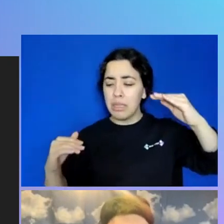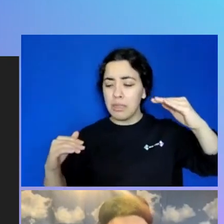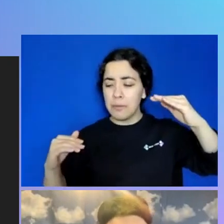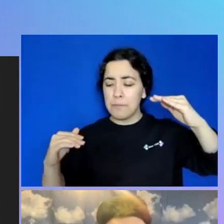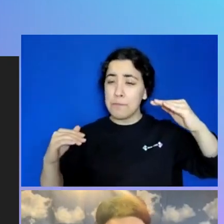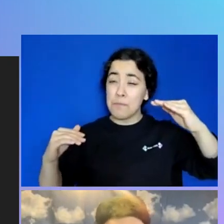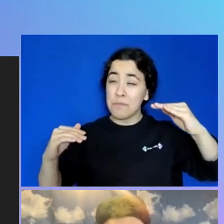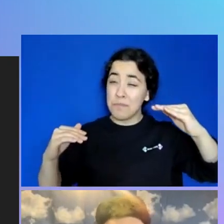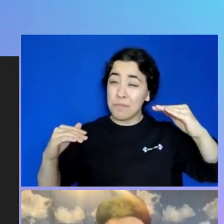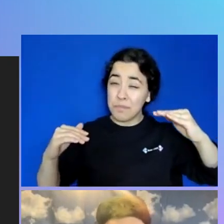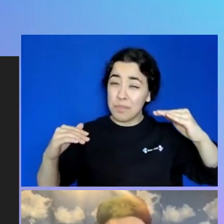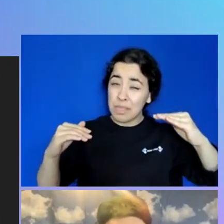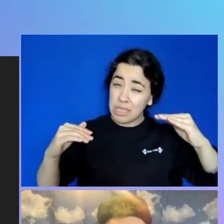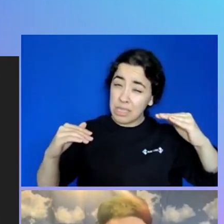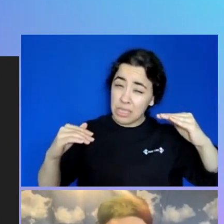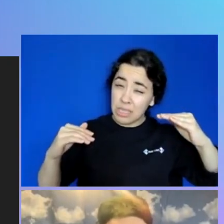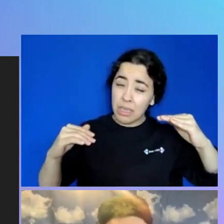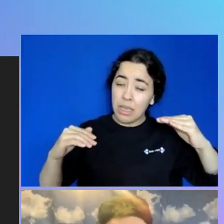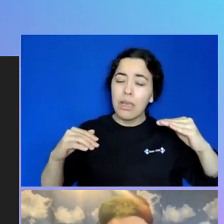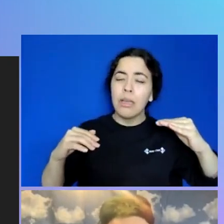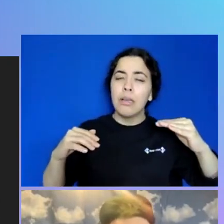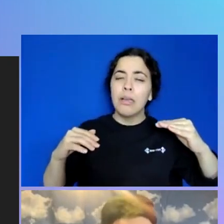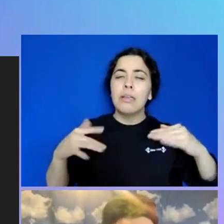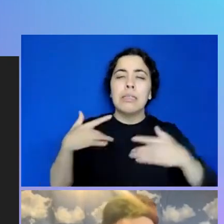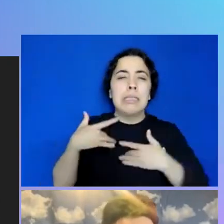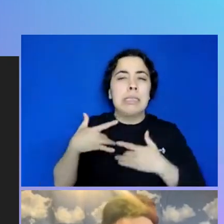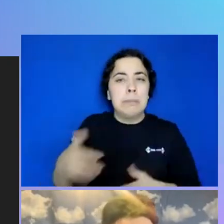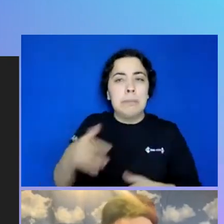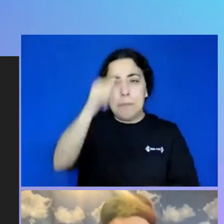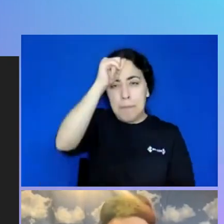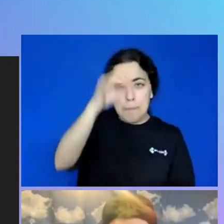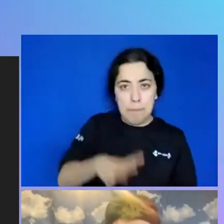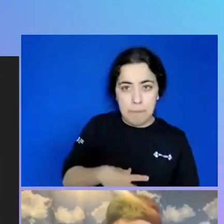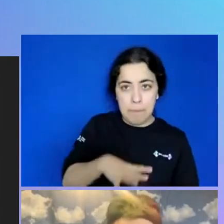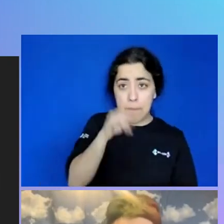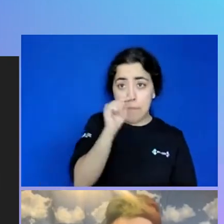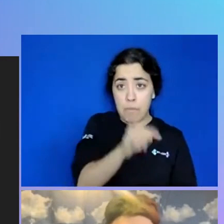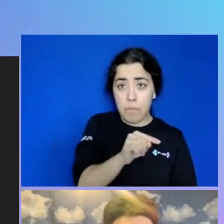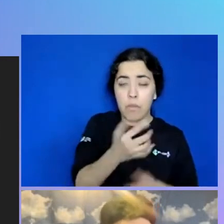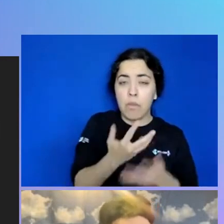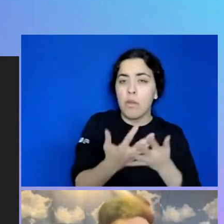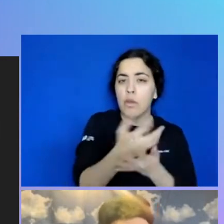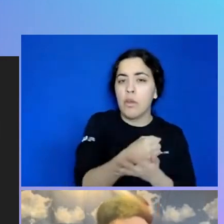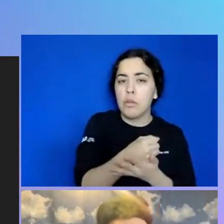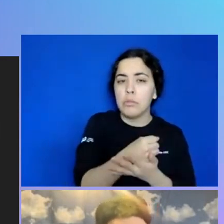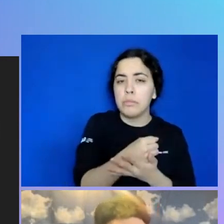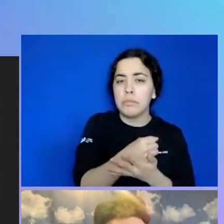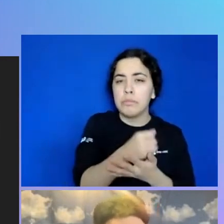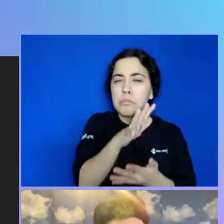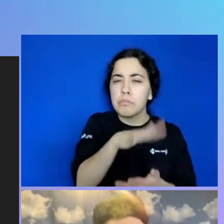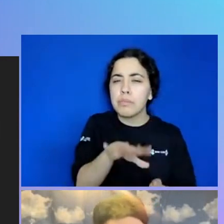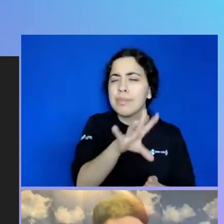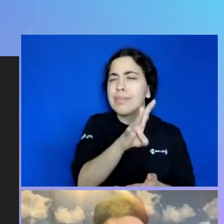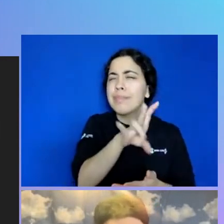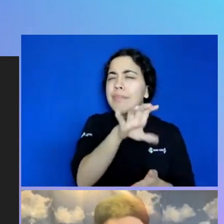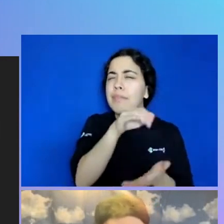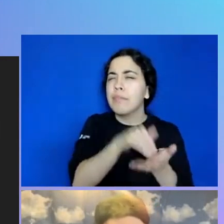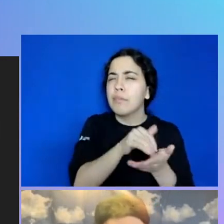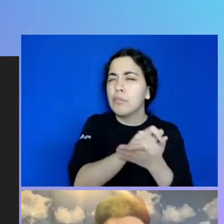respondents, uh, earning 70,